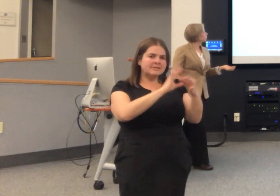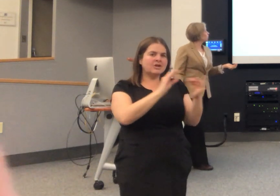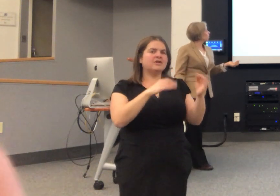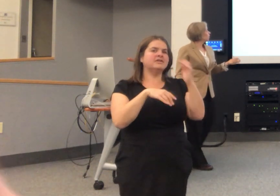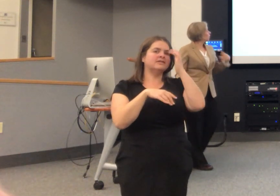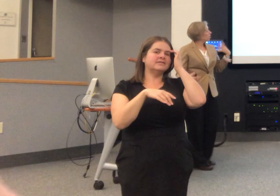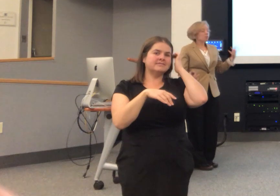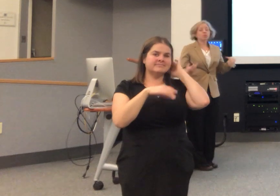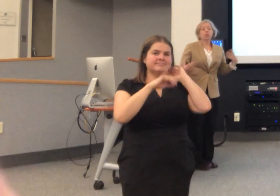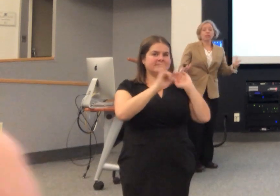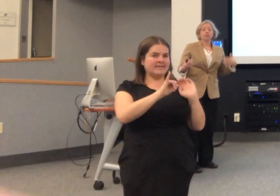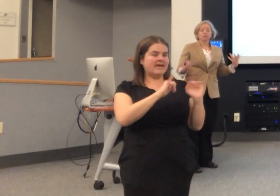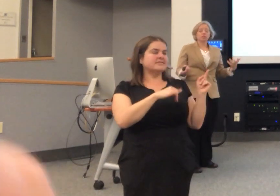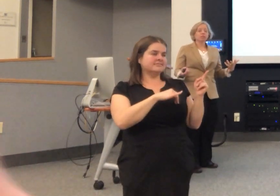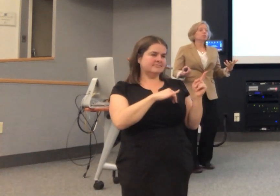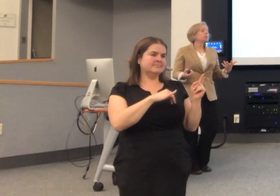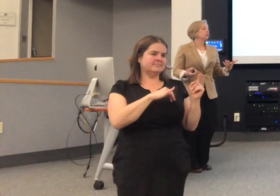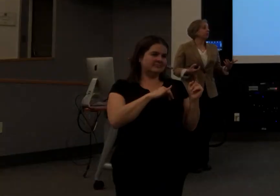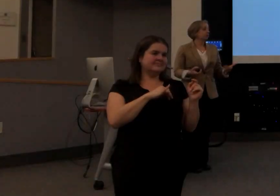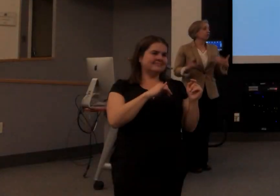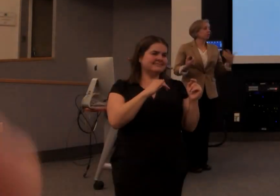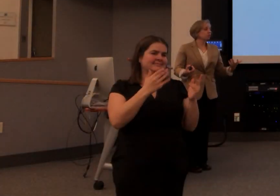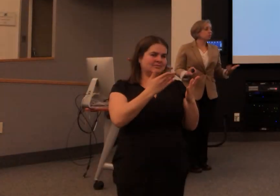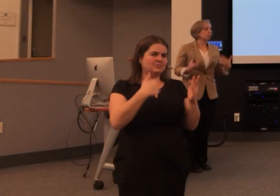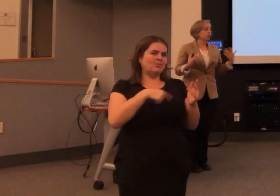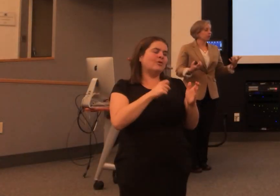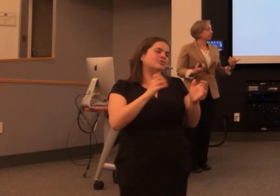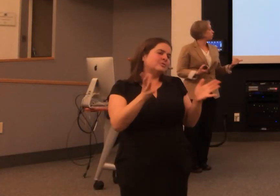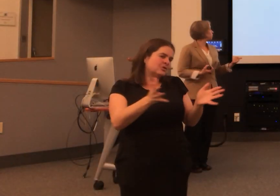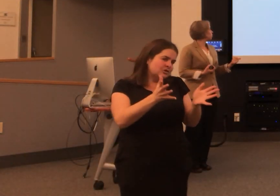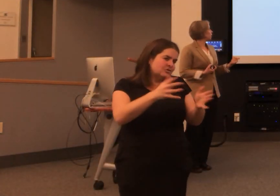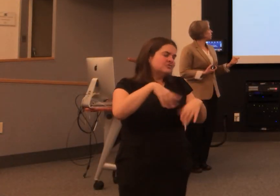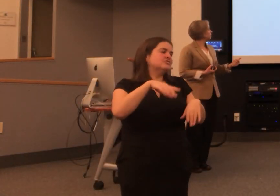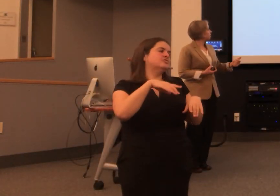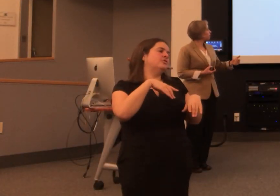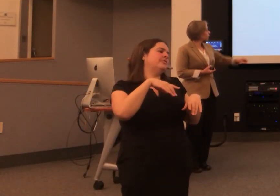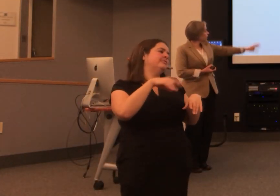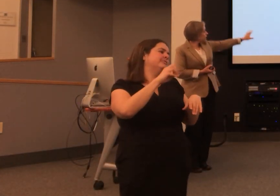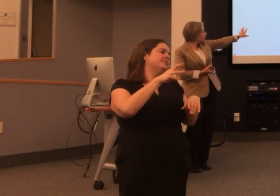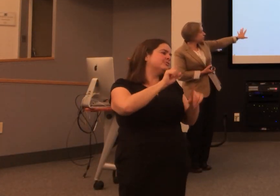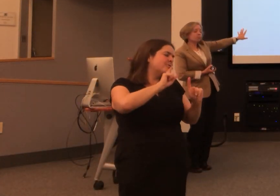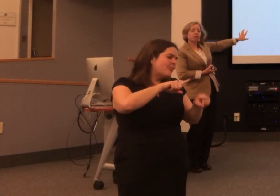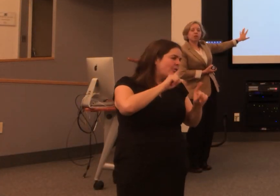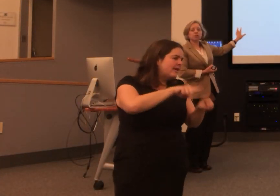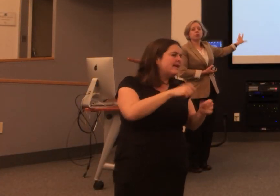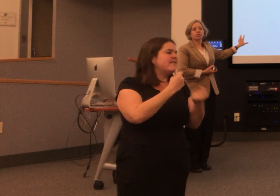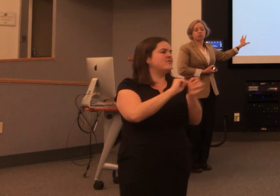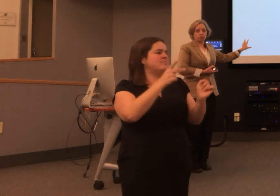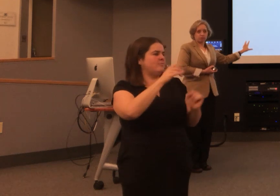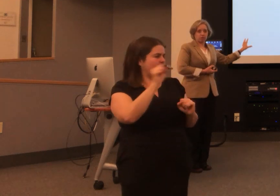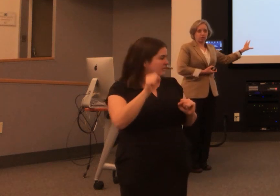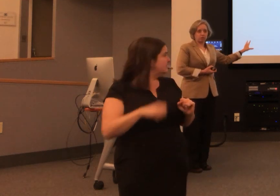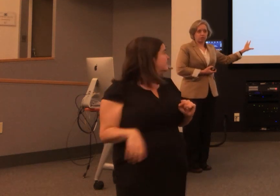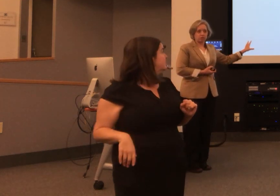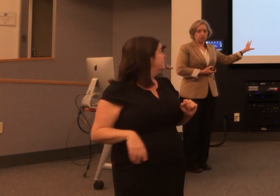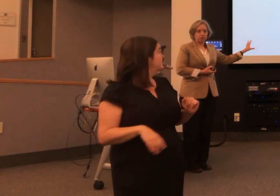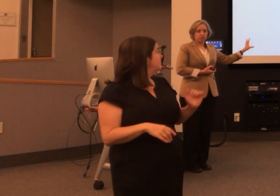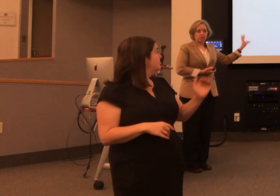So those are, again, those are things we want to encourage. News reporting, freedom of the press. Then there's something called transformative use.